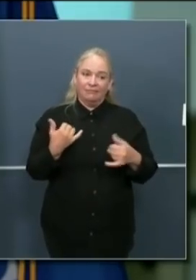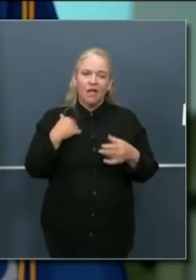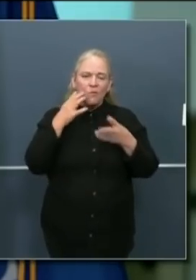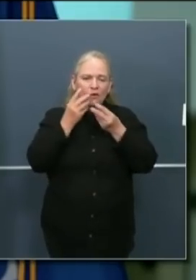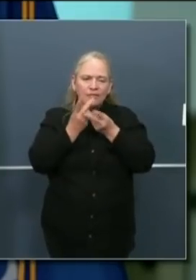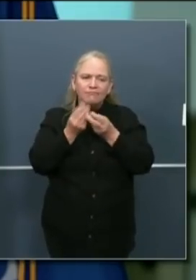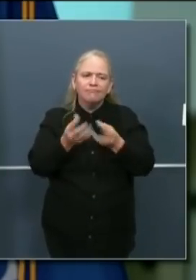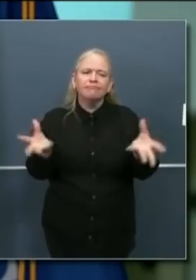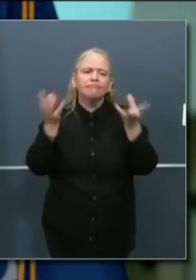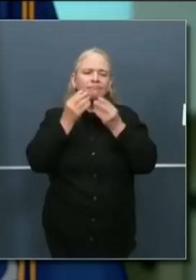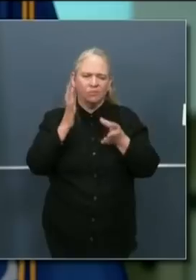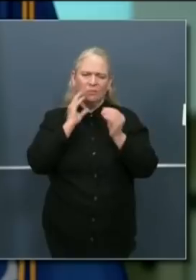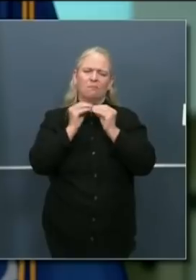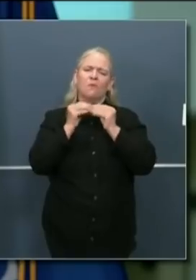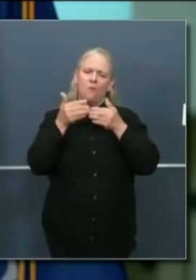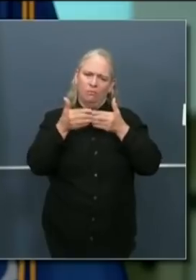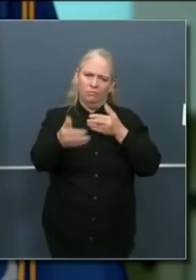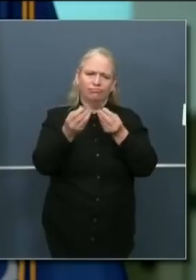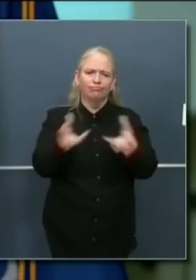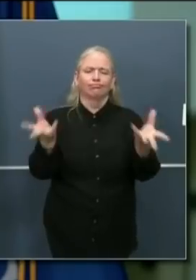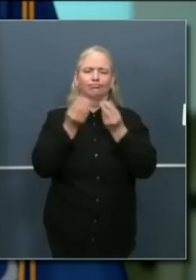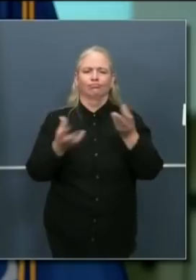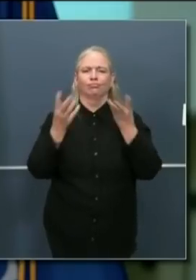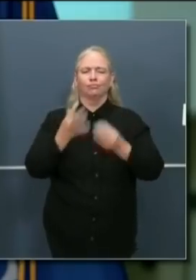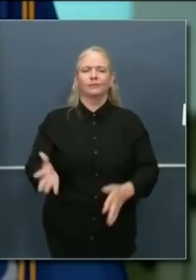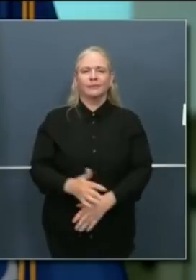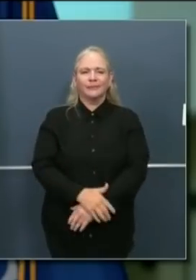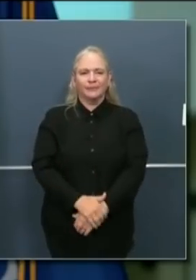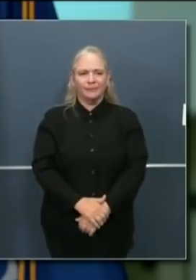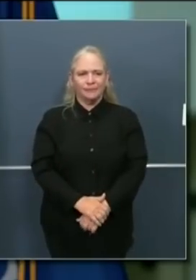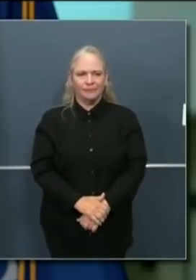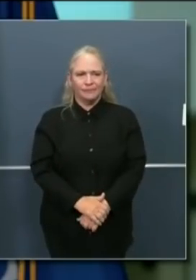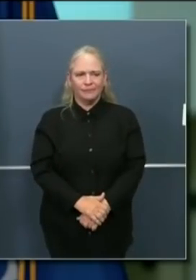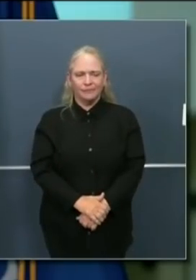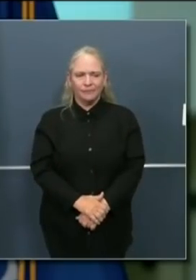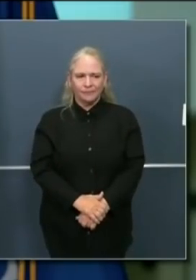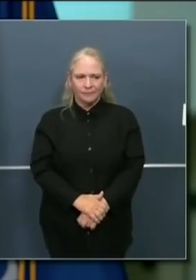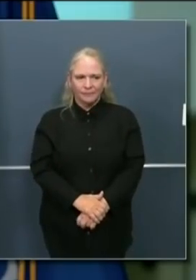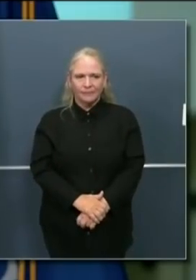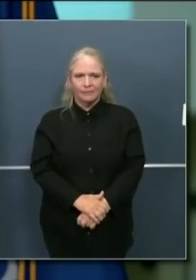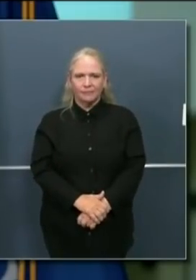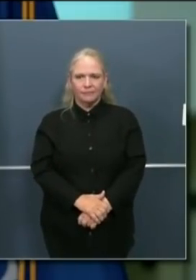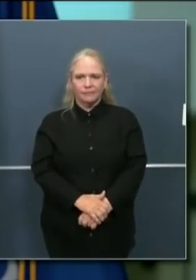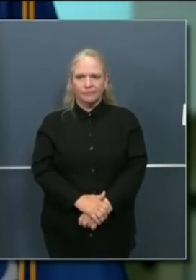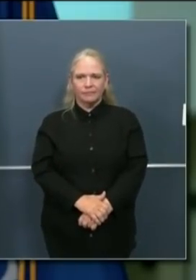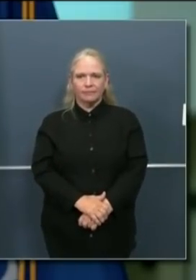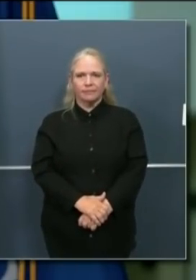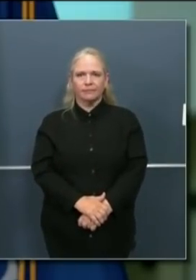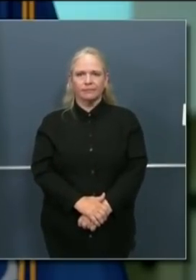THIS ALSO AS A PSA OF SORTS IN THE NEXT FEW DAYS BY PROVIDING